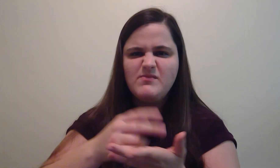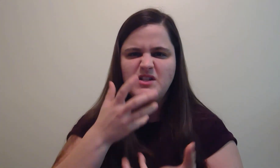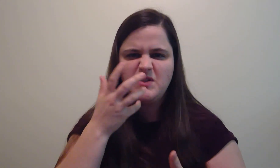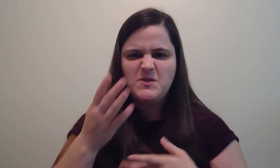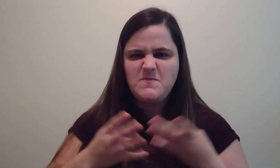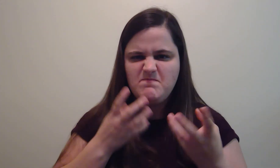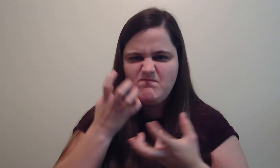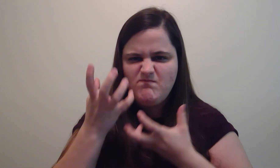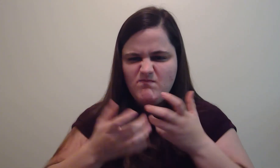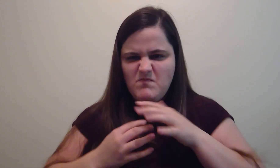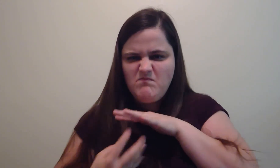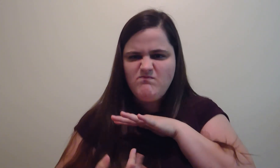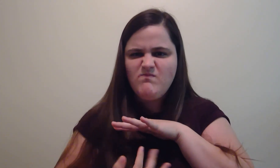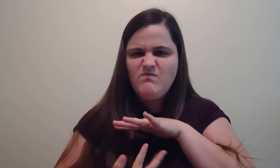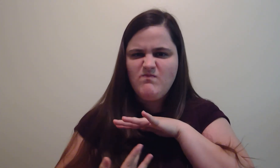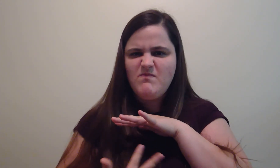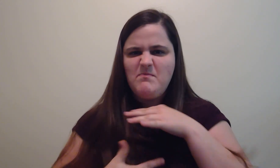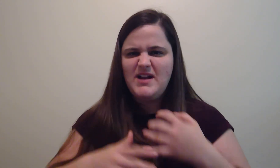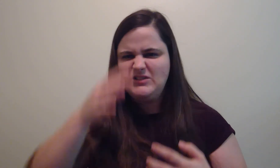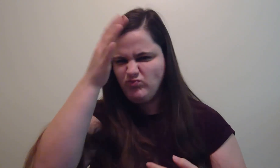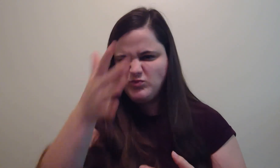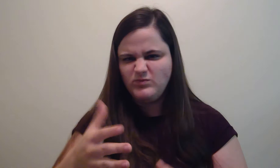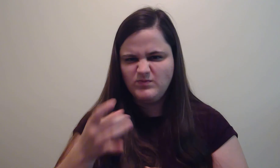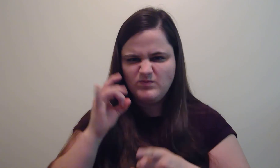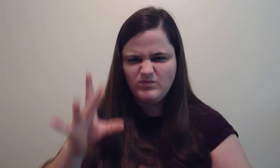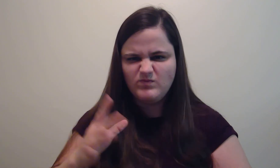and after fuming about my sorry excuse for a grandfather for a while,